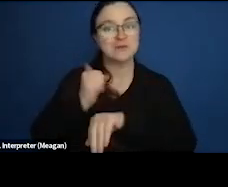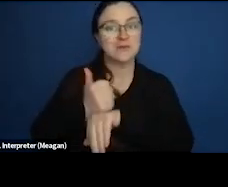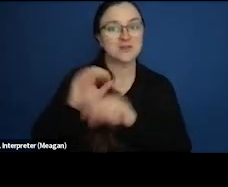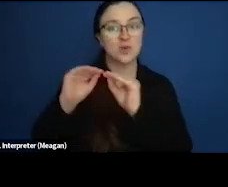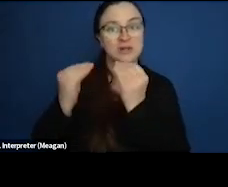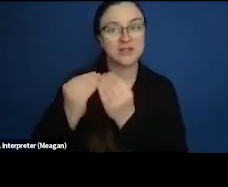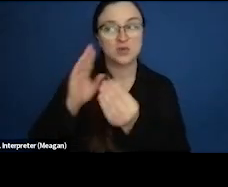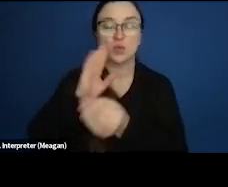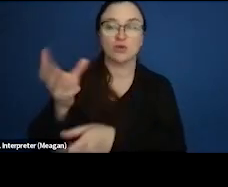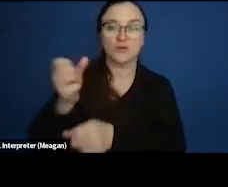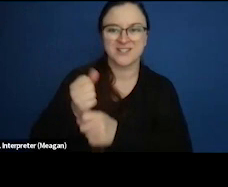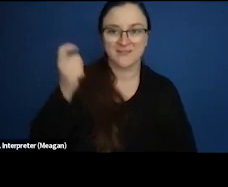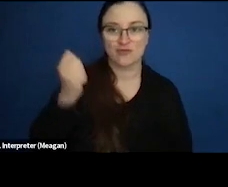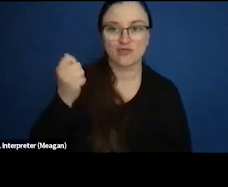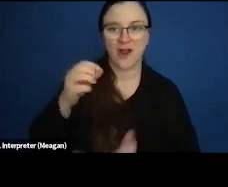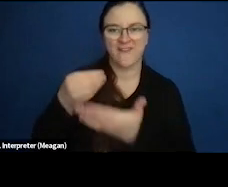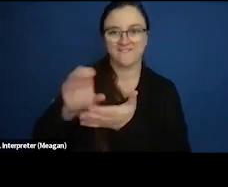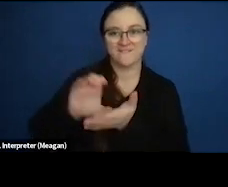will receive grant funding. Next slide.